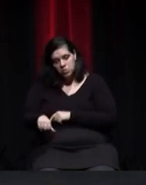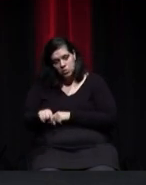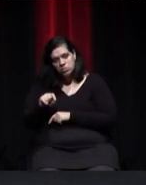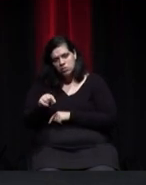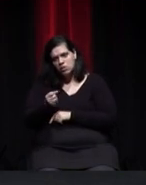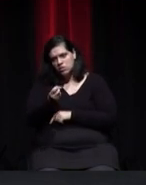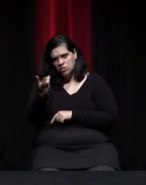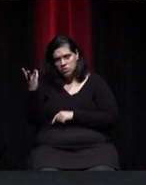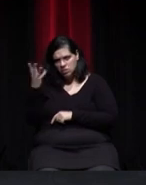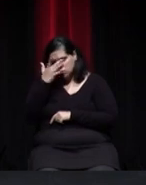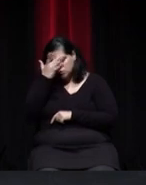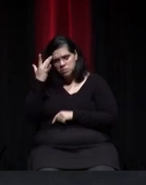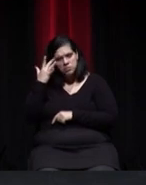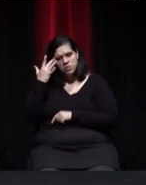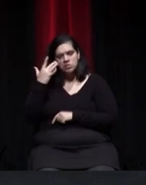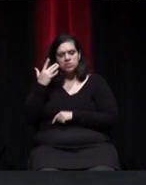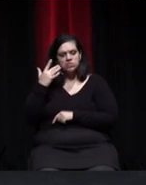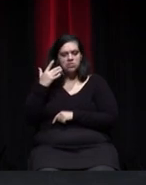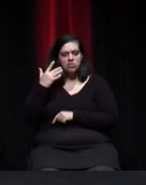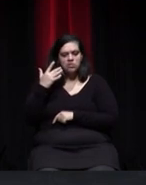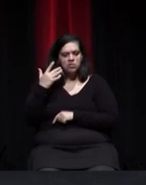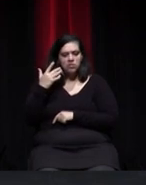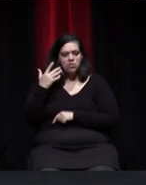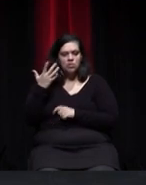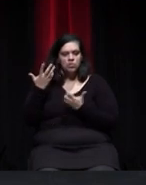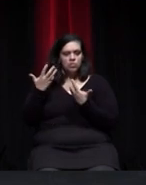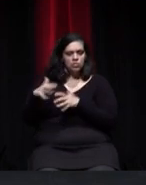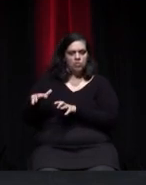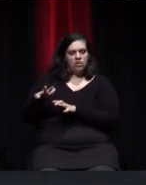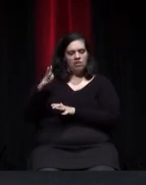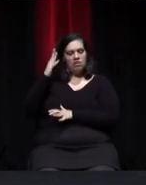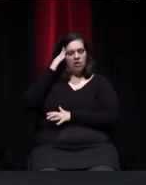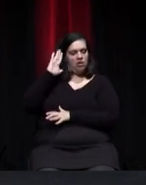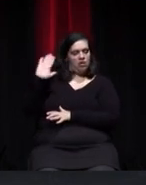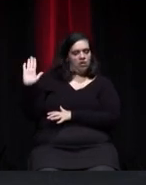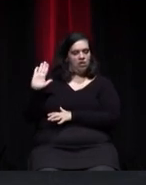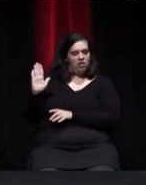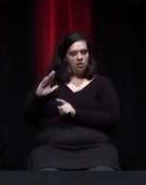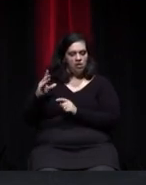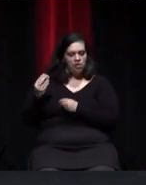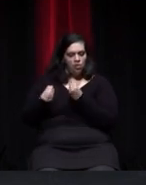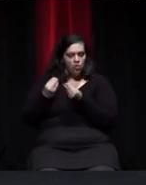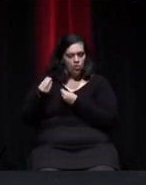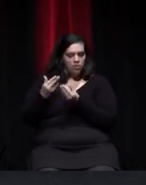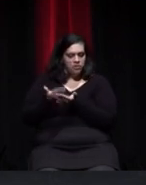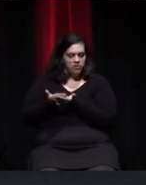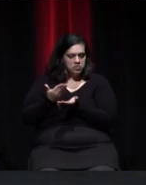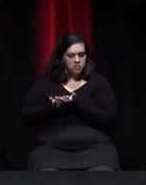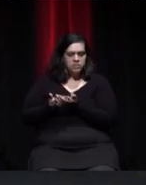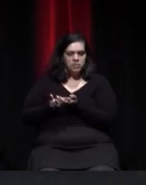who don't want to hear about it. Hear about formation. They want to go viral. Period.